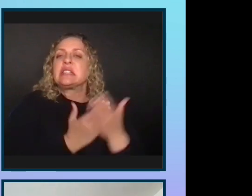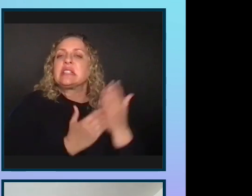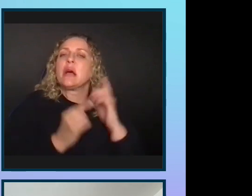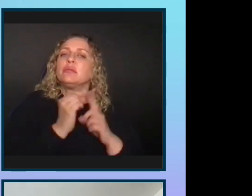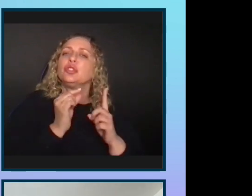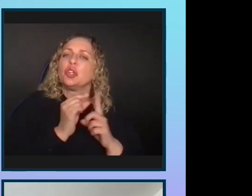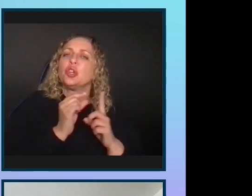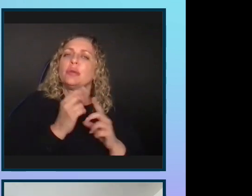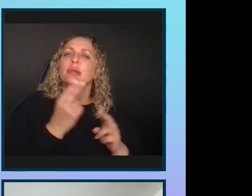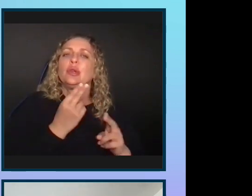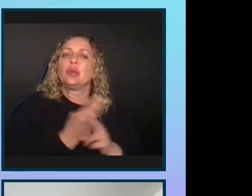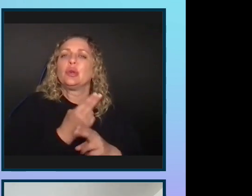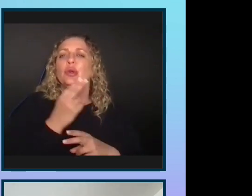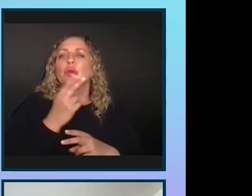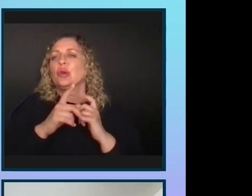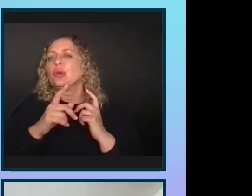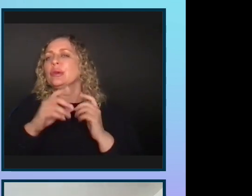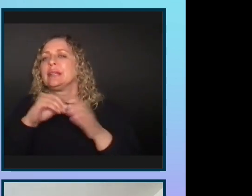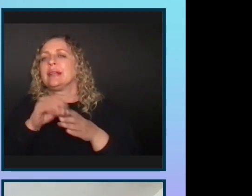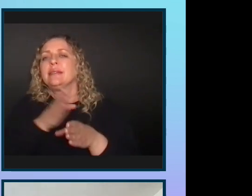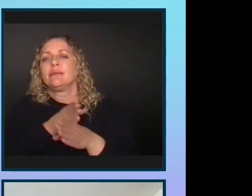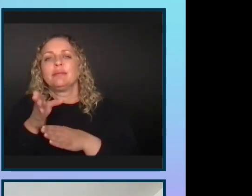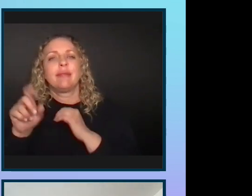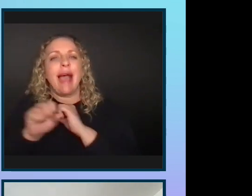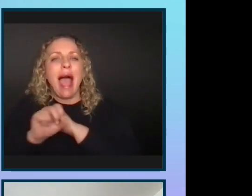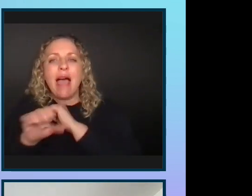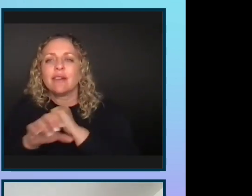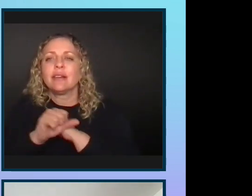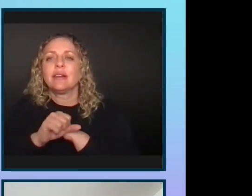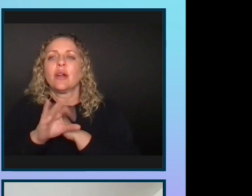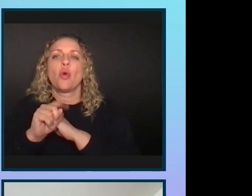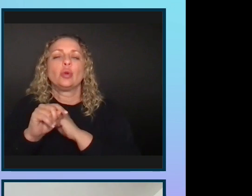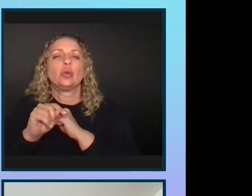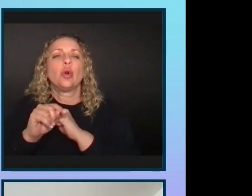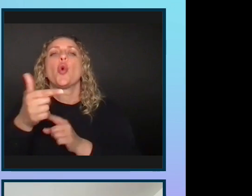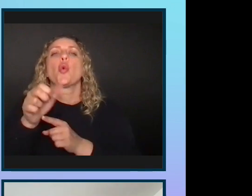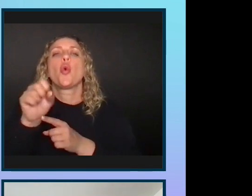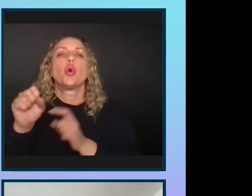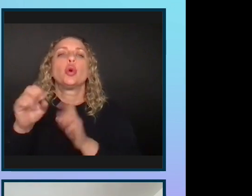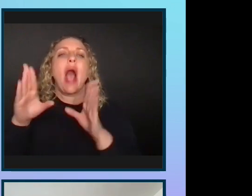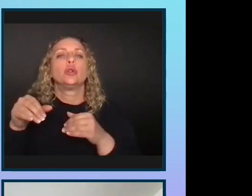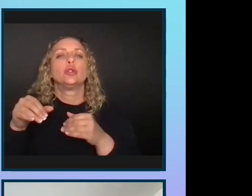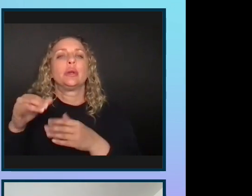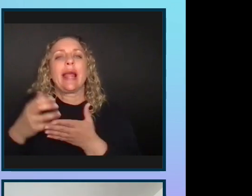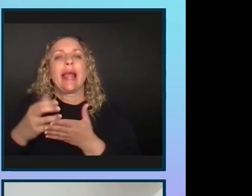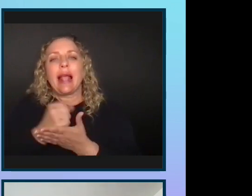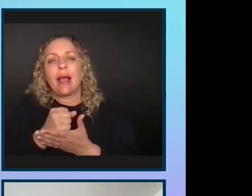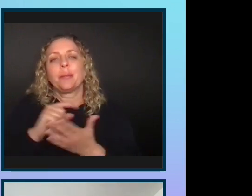like amortization, like gross household income, like compound interest, all this stuff that the average person on the street